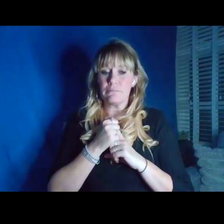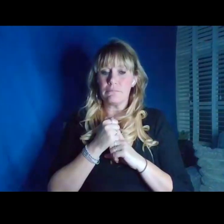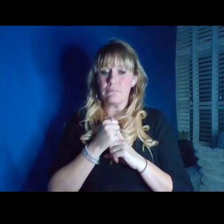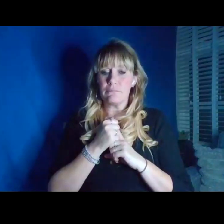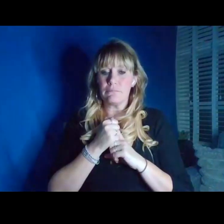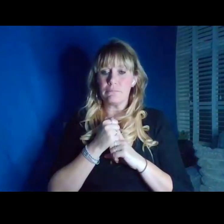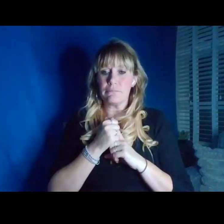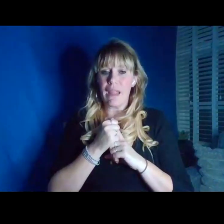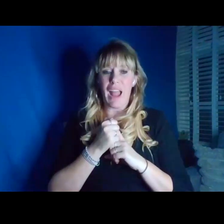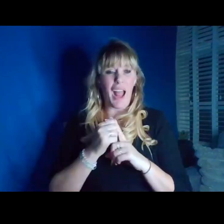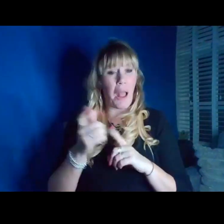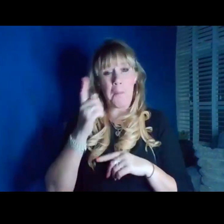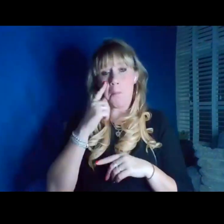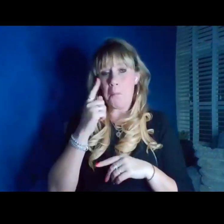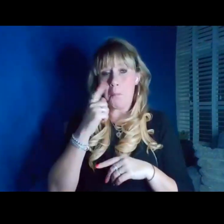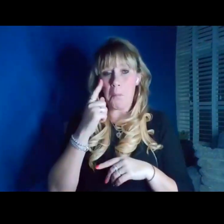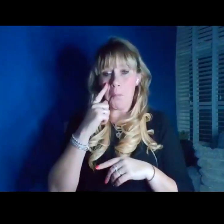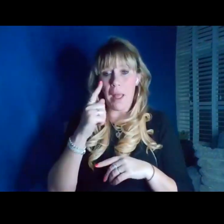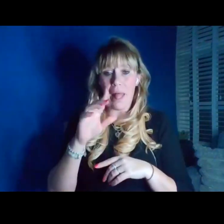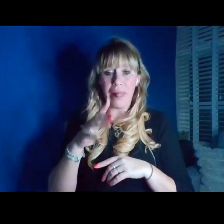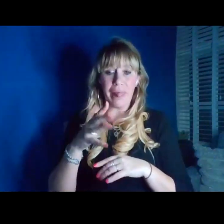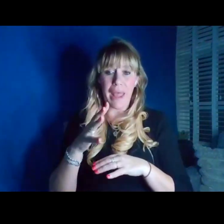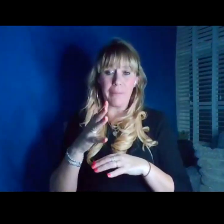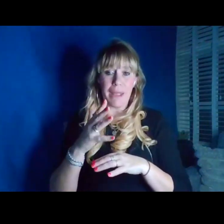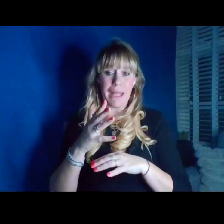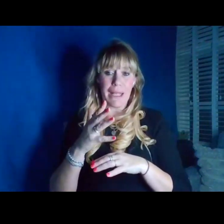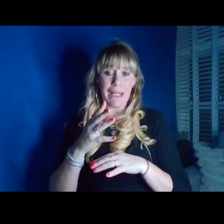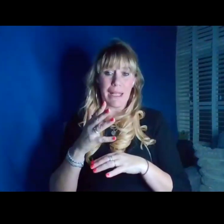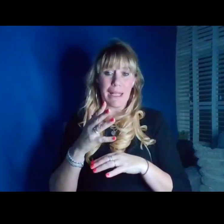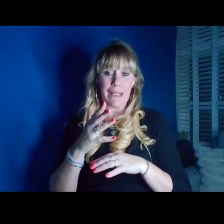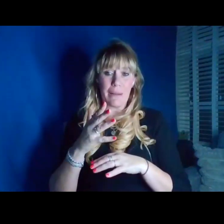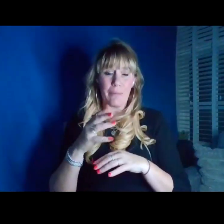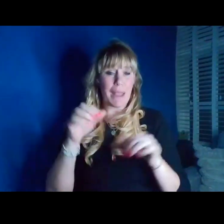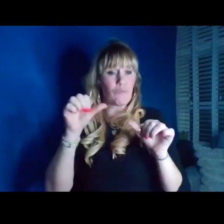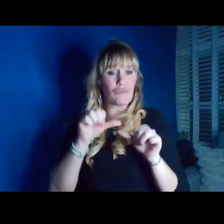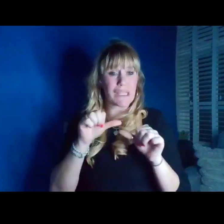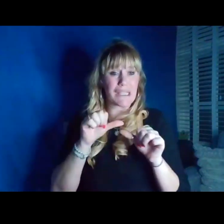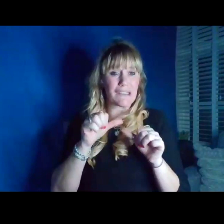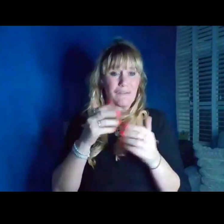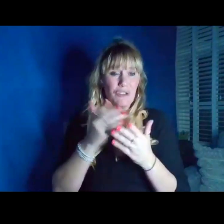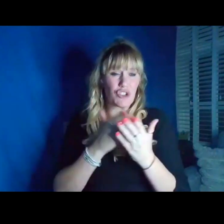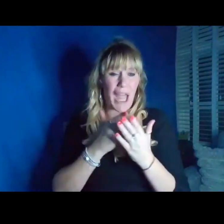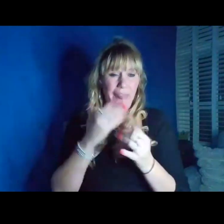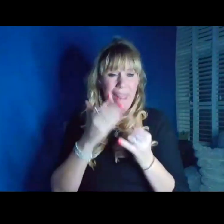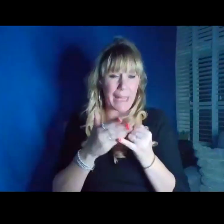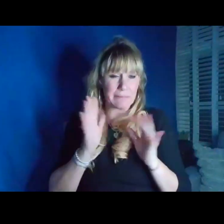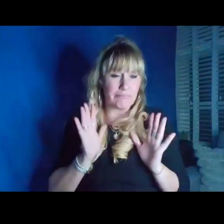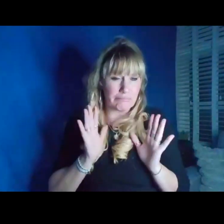and then maybe do a little have a very brief chat at the end.